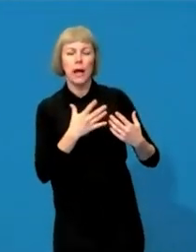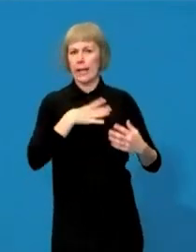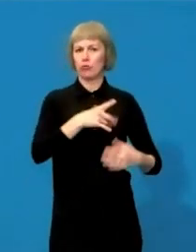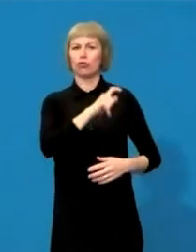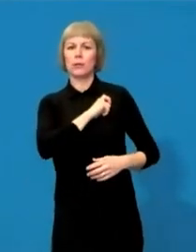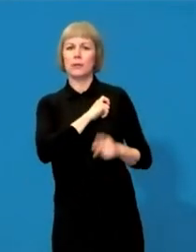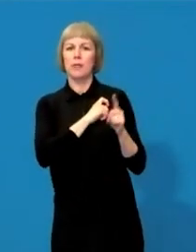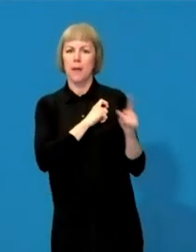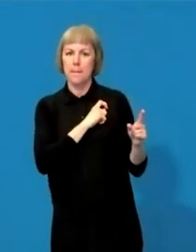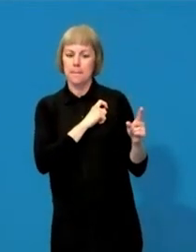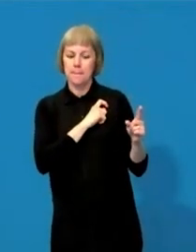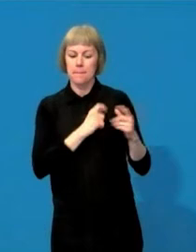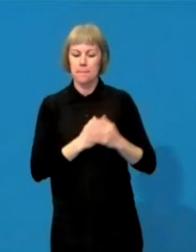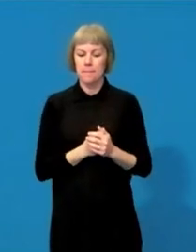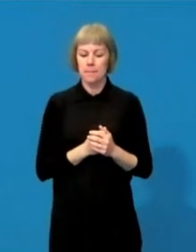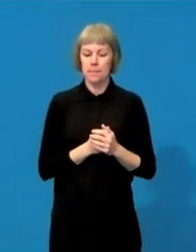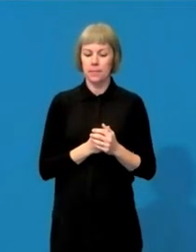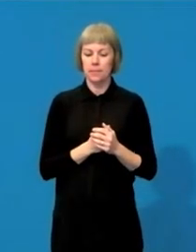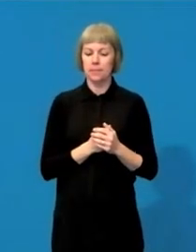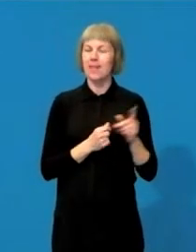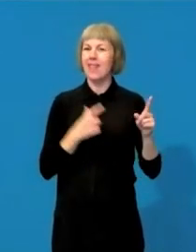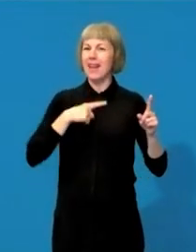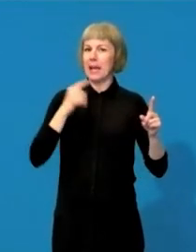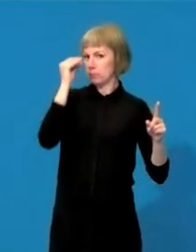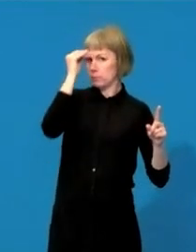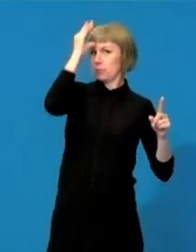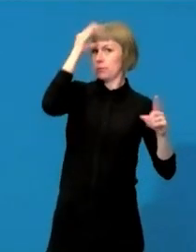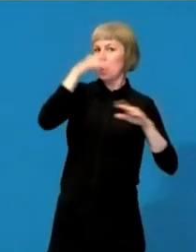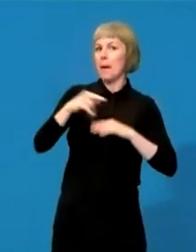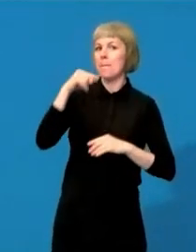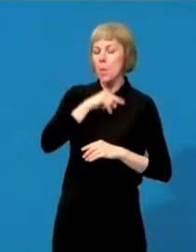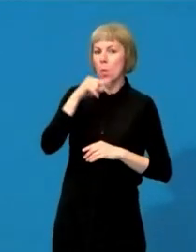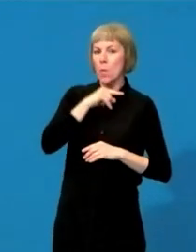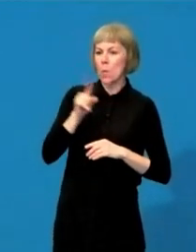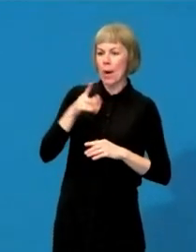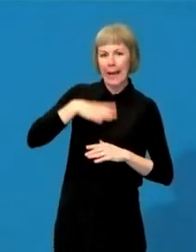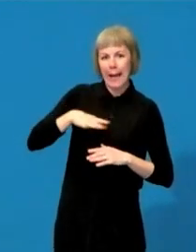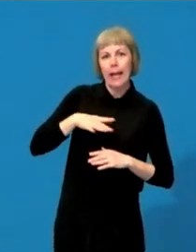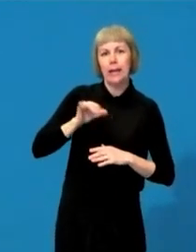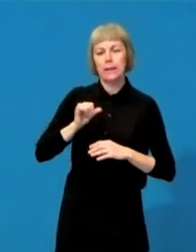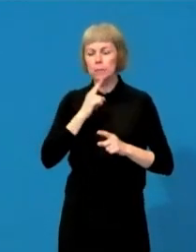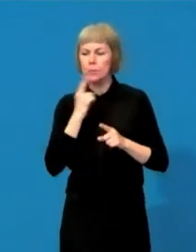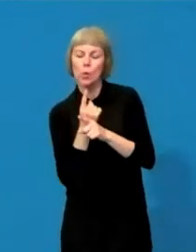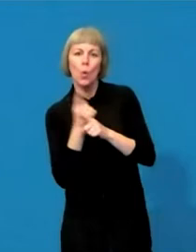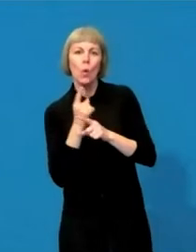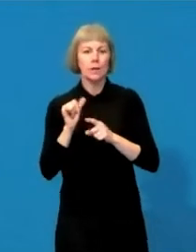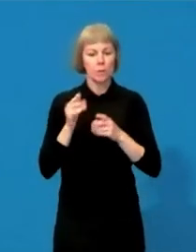pass my knowledge on to know that that person knows what Bubbaboy is on about, you know. Like - yeah.